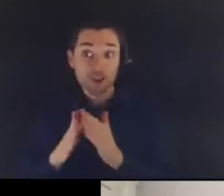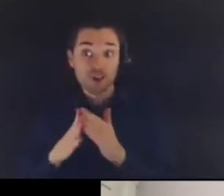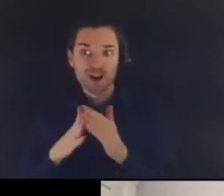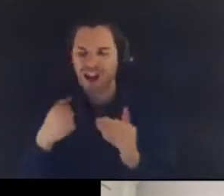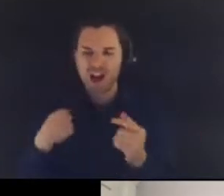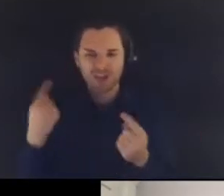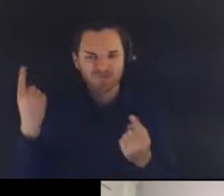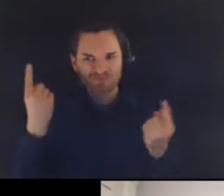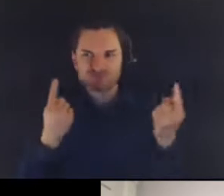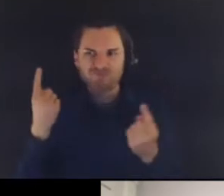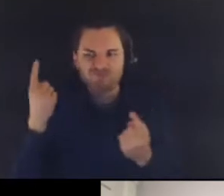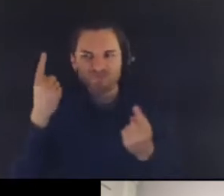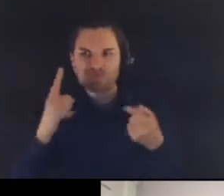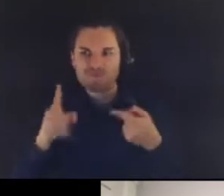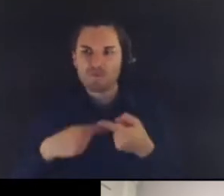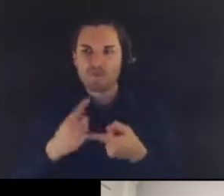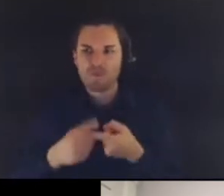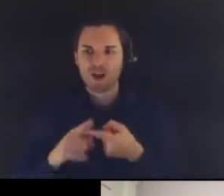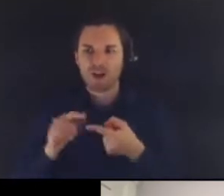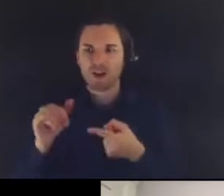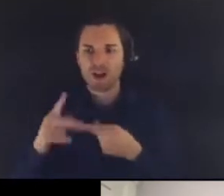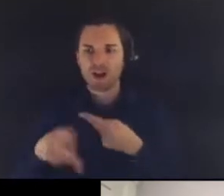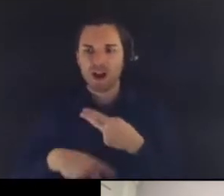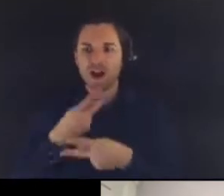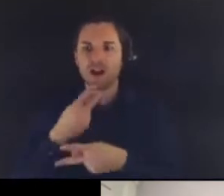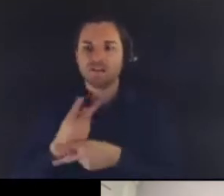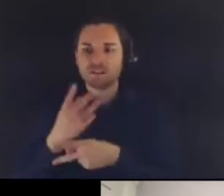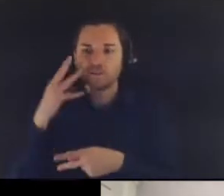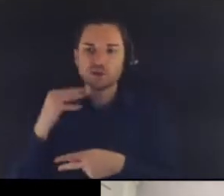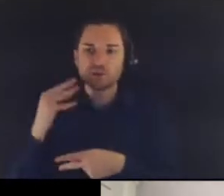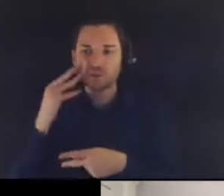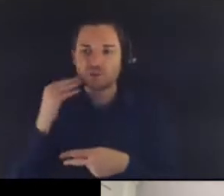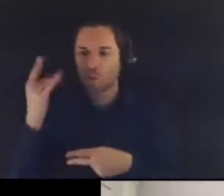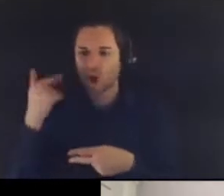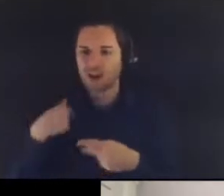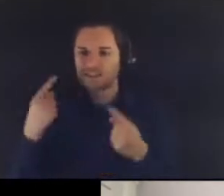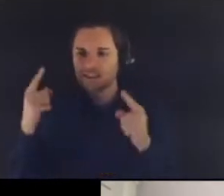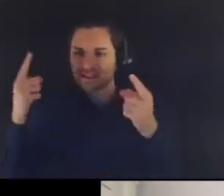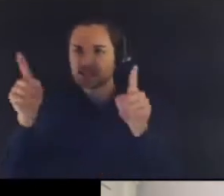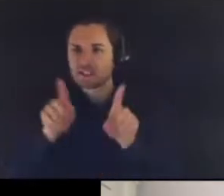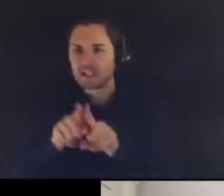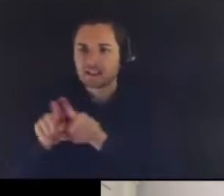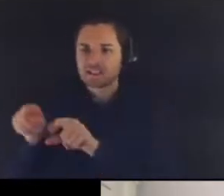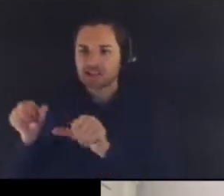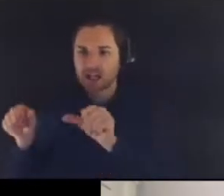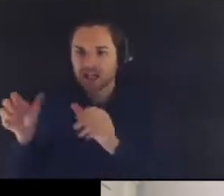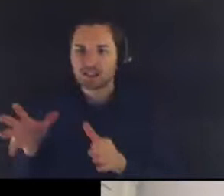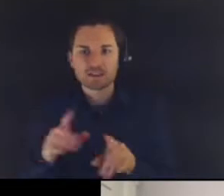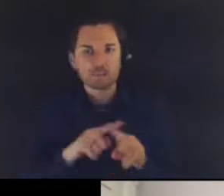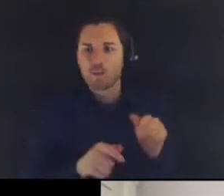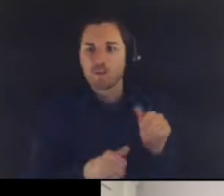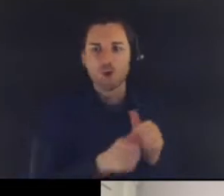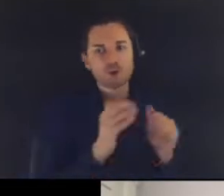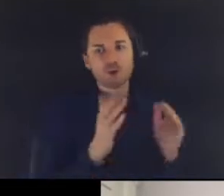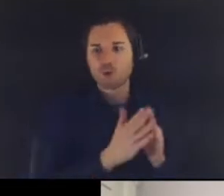I get to be successful, and the majority of the community does not. For example, I get